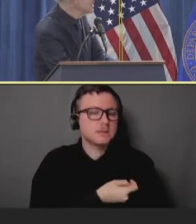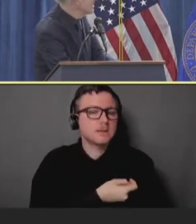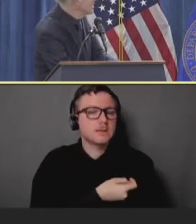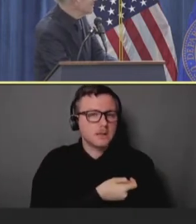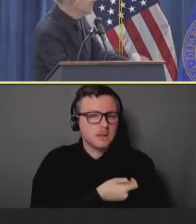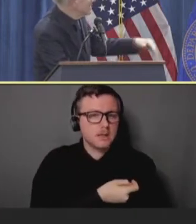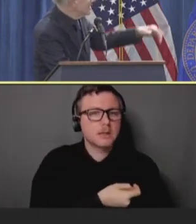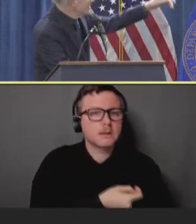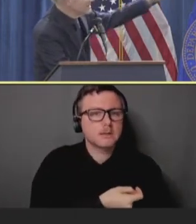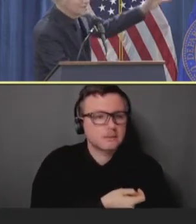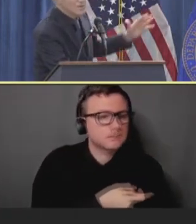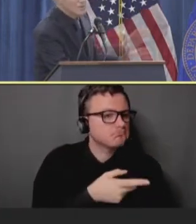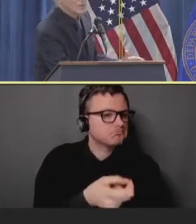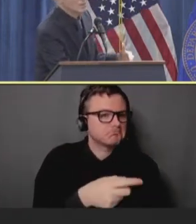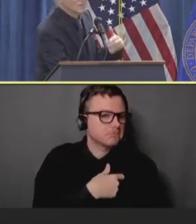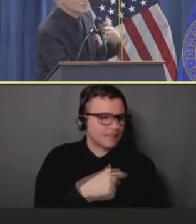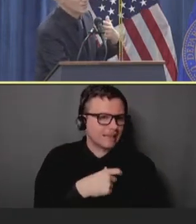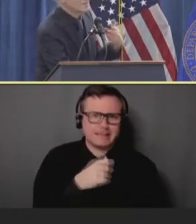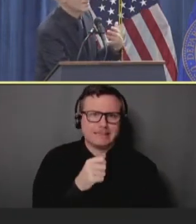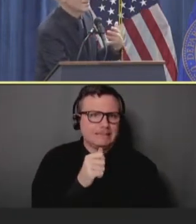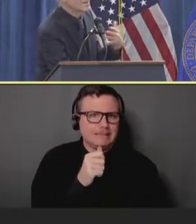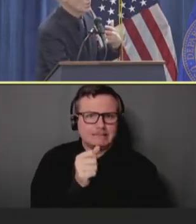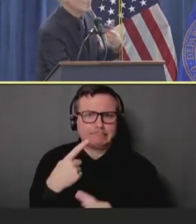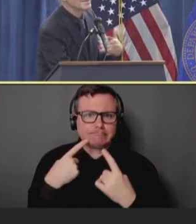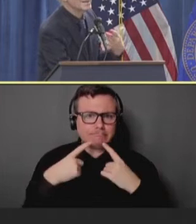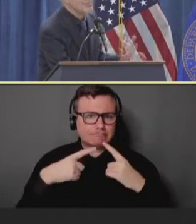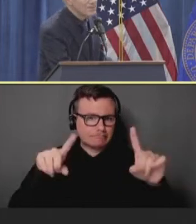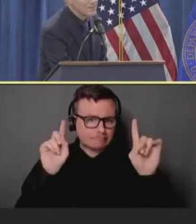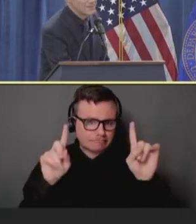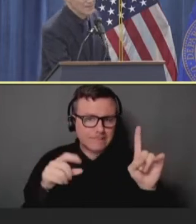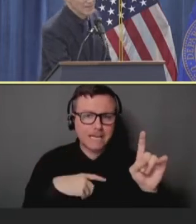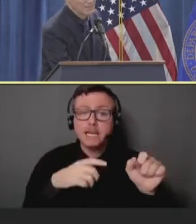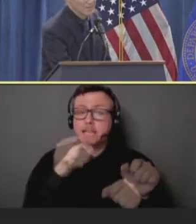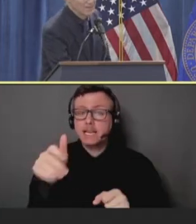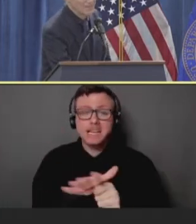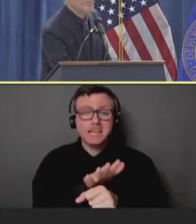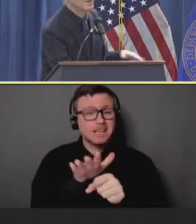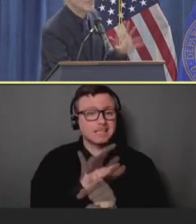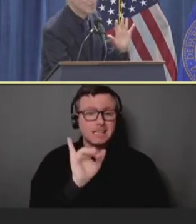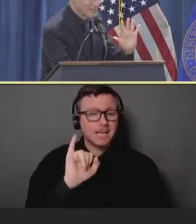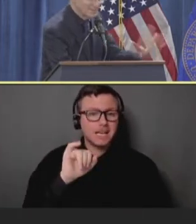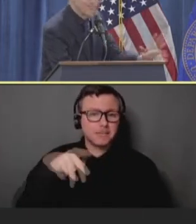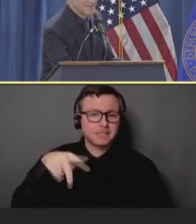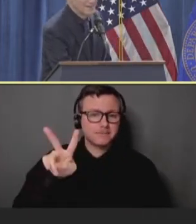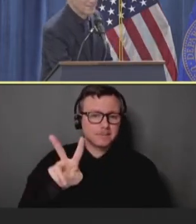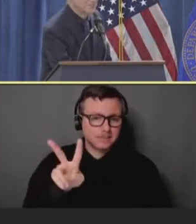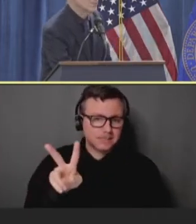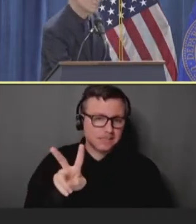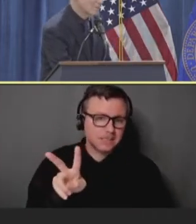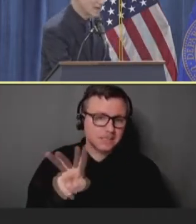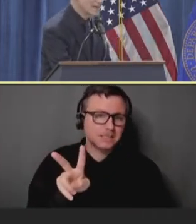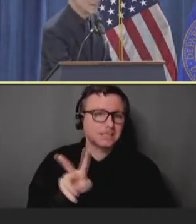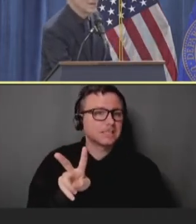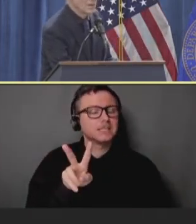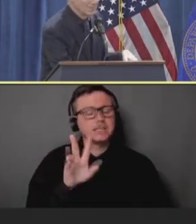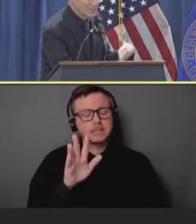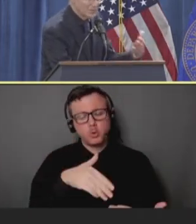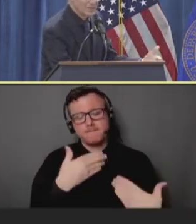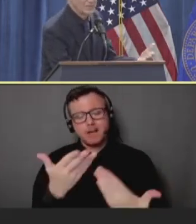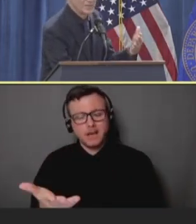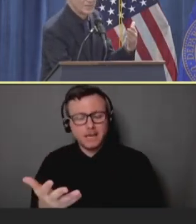And things didn't go well, there wasn't enough IPV supply, administration, et cetera.